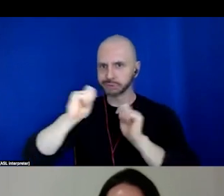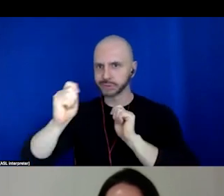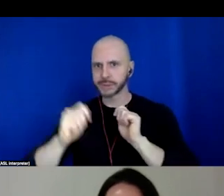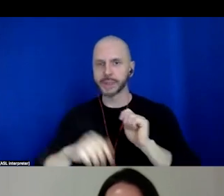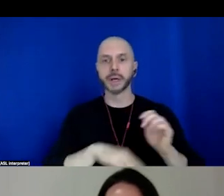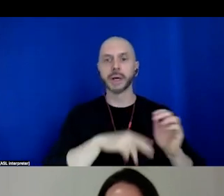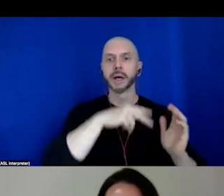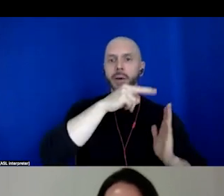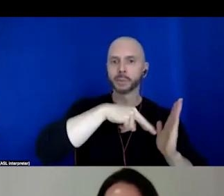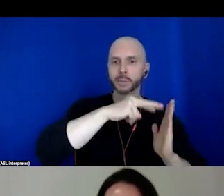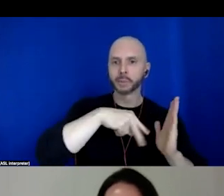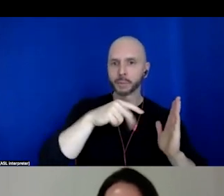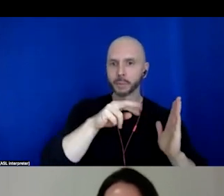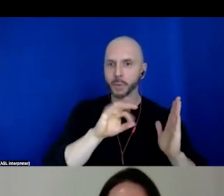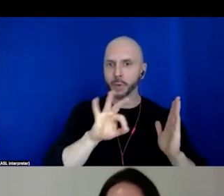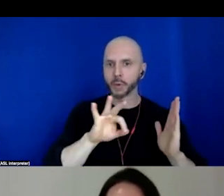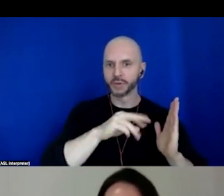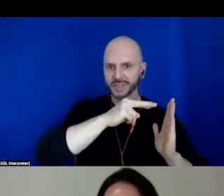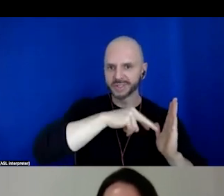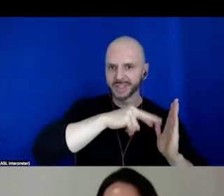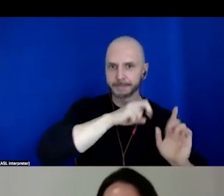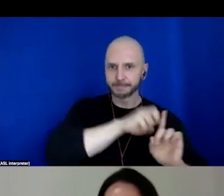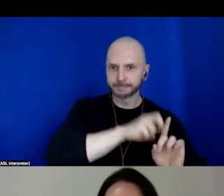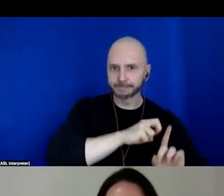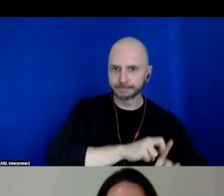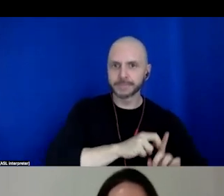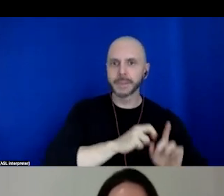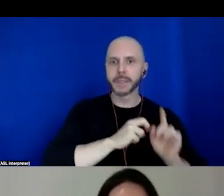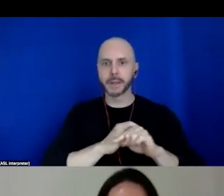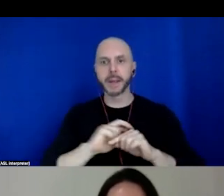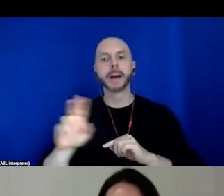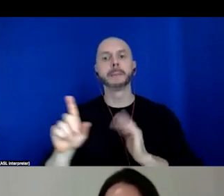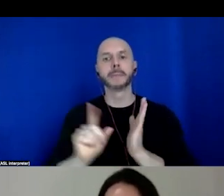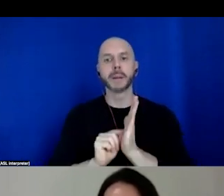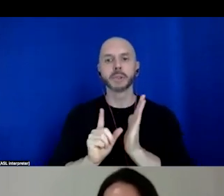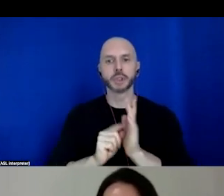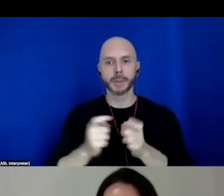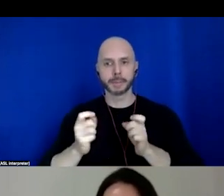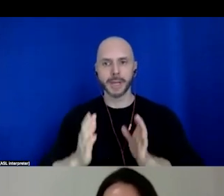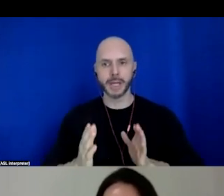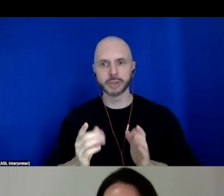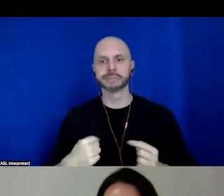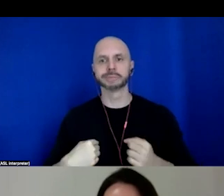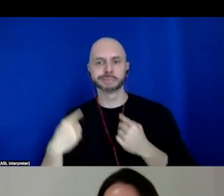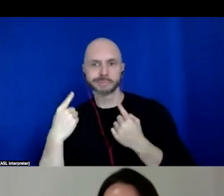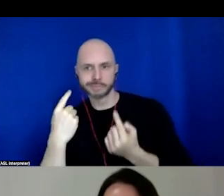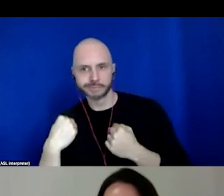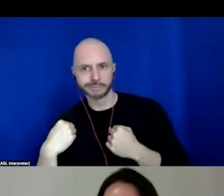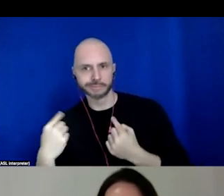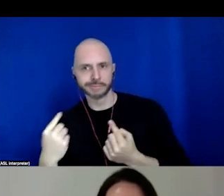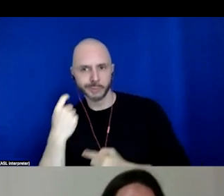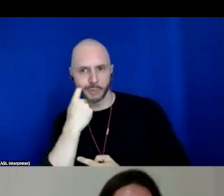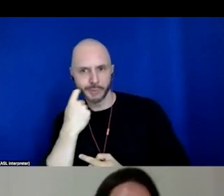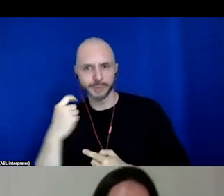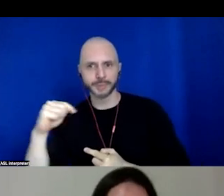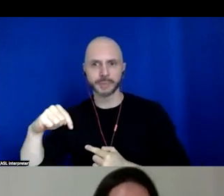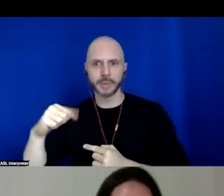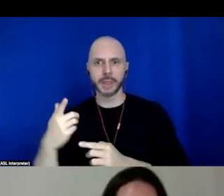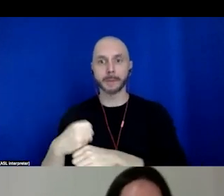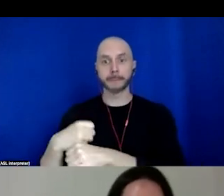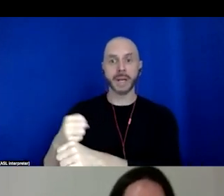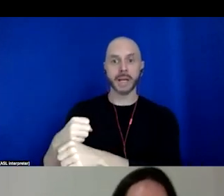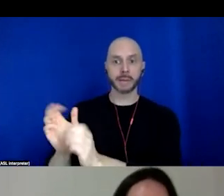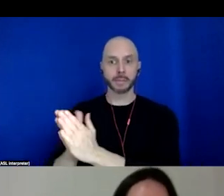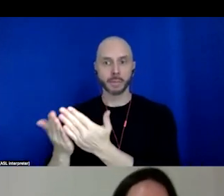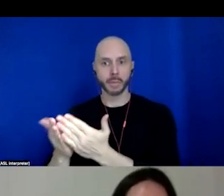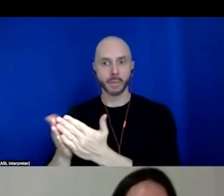I transitioned from the business of making books to the business of making technologies and